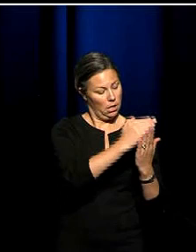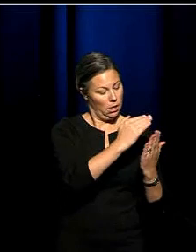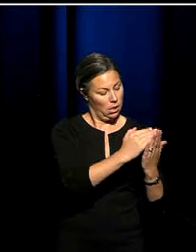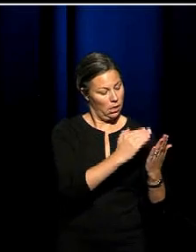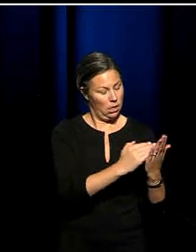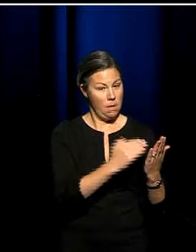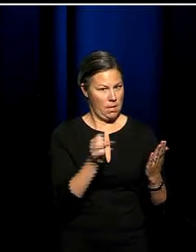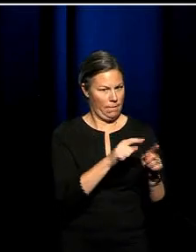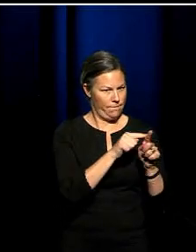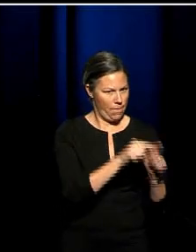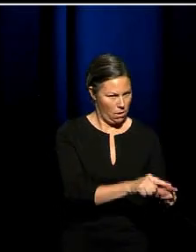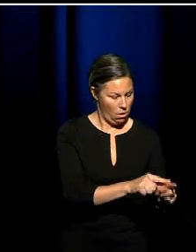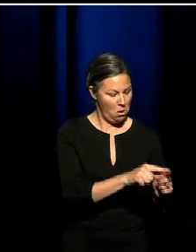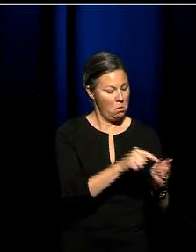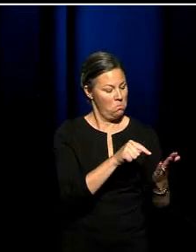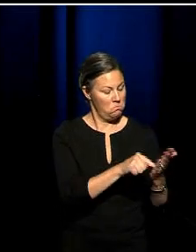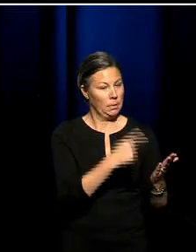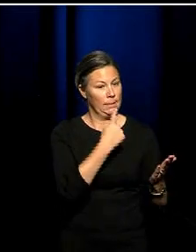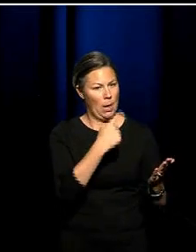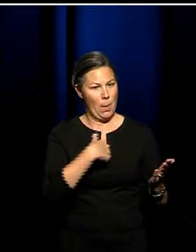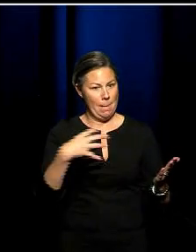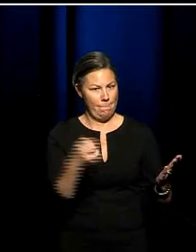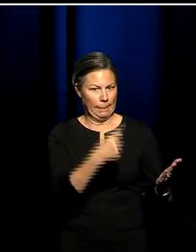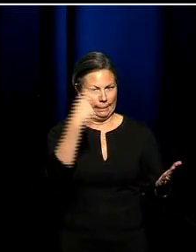into account the particular situation of Aboriginal and Torres Strait Islander